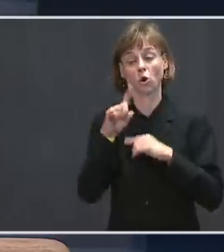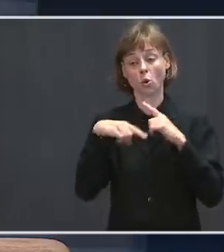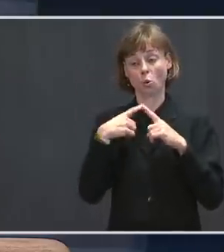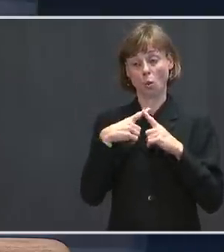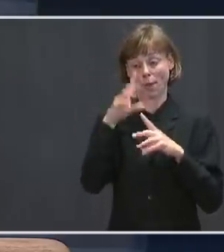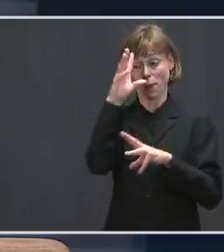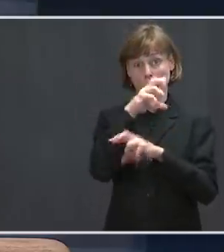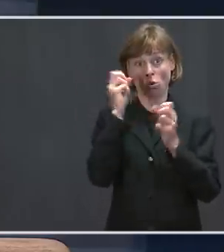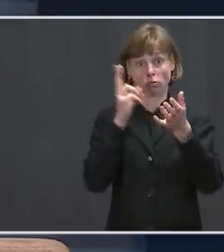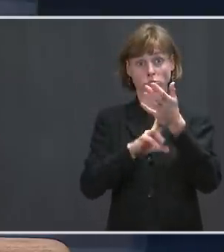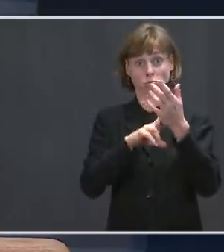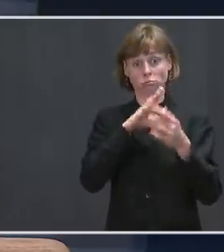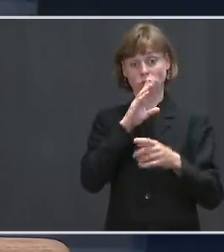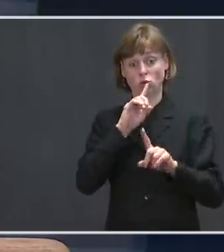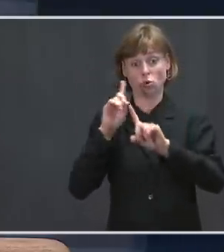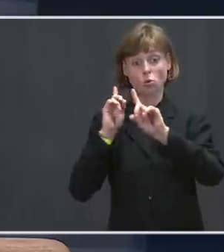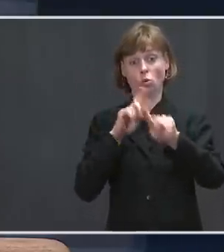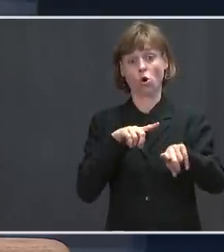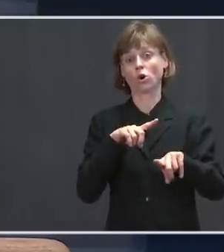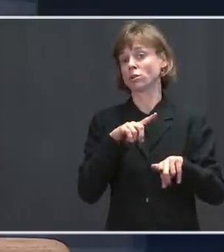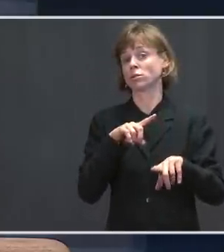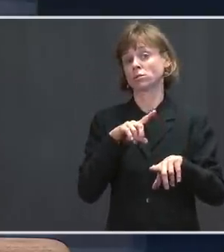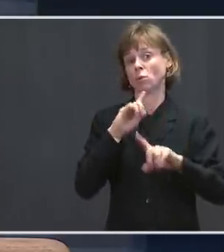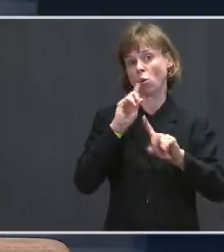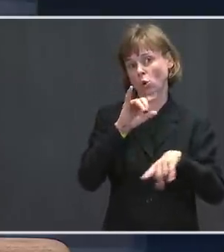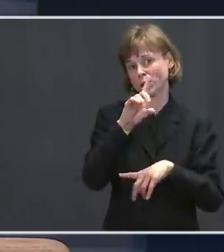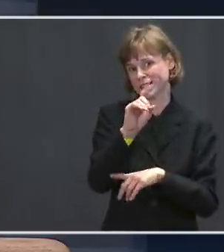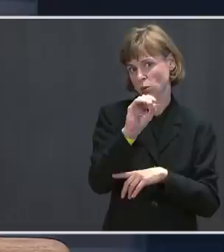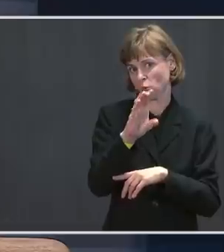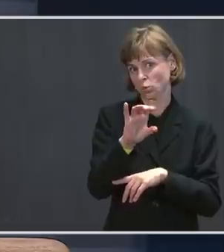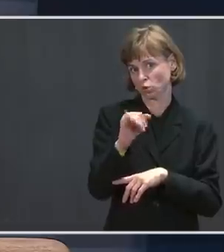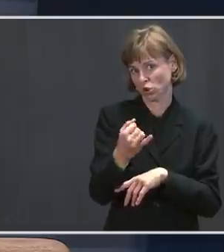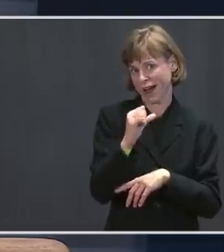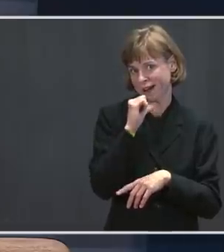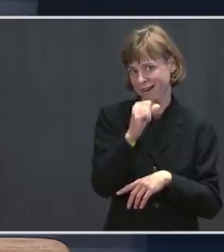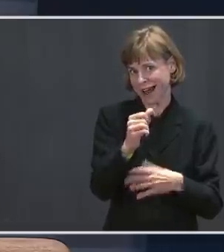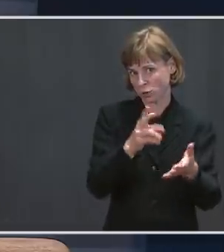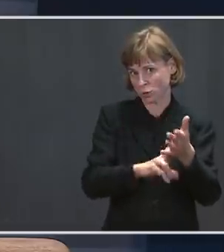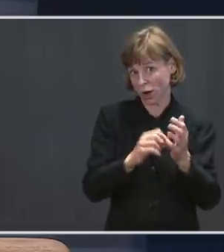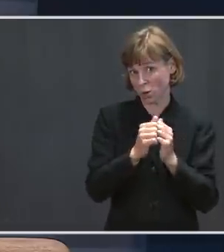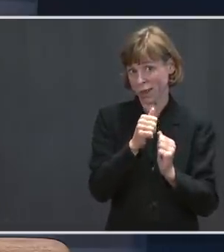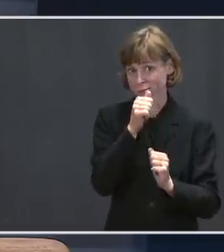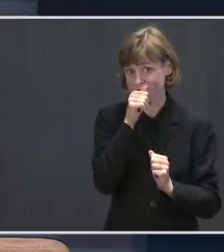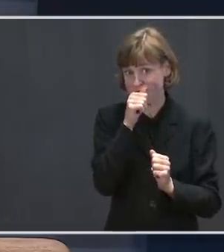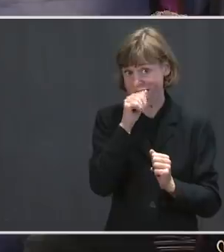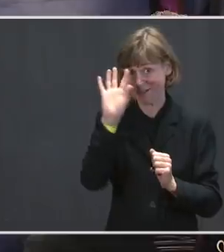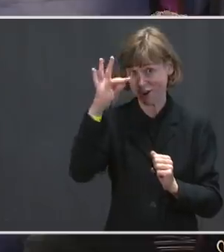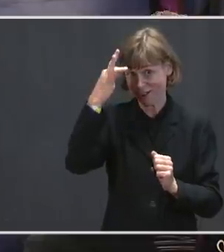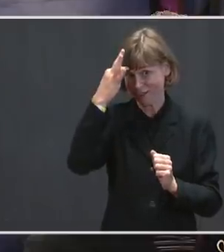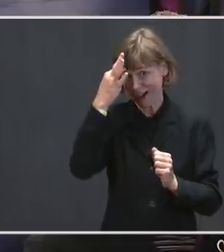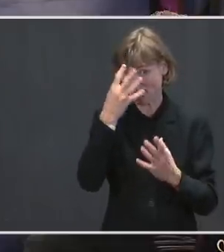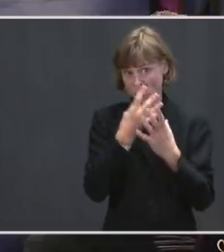directing DOJ not to contract with private federal prisons, he did not extend that to DHS